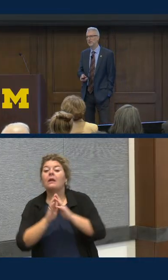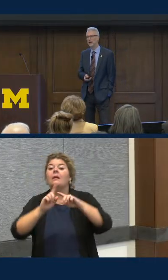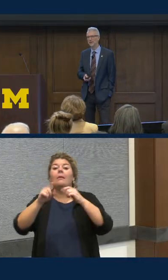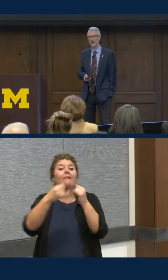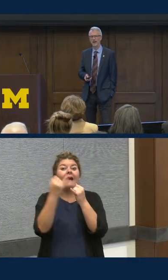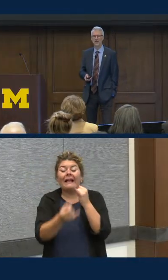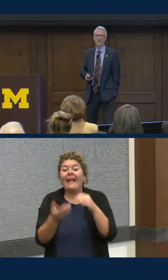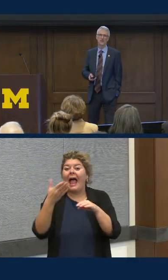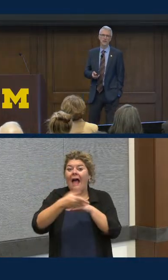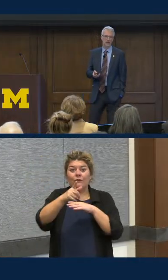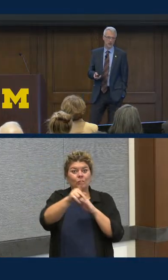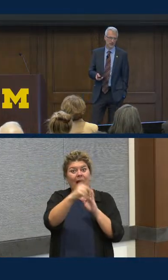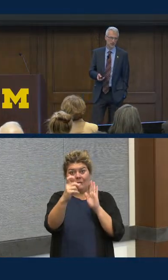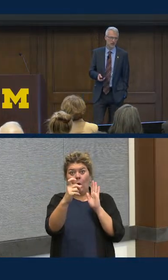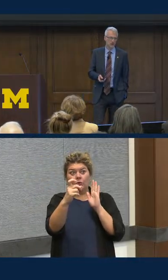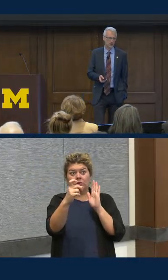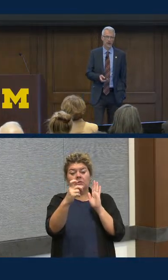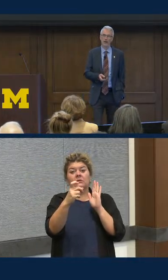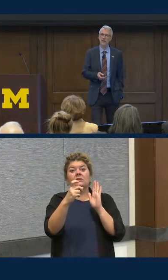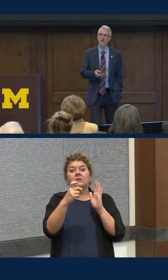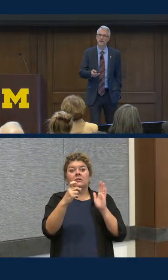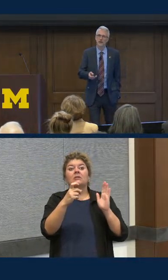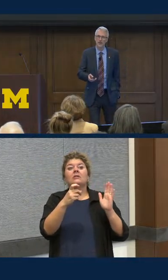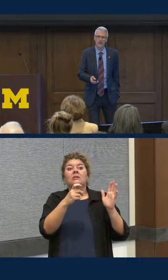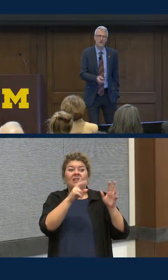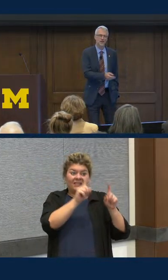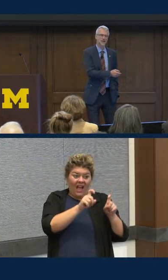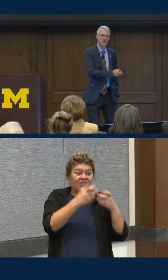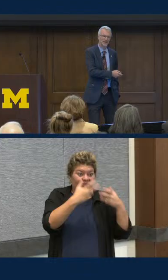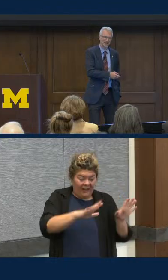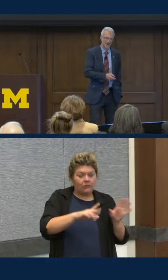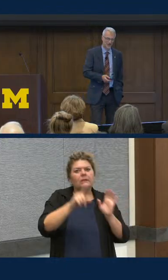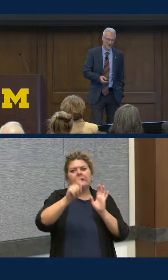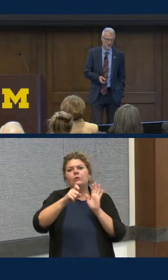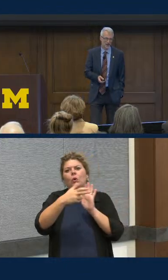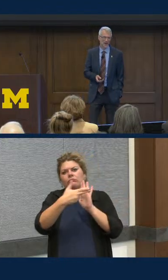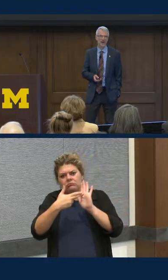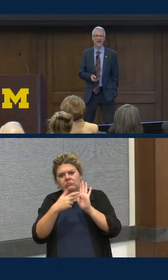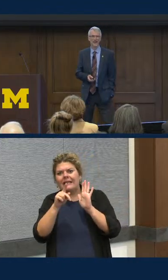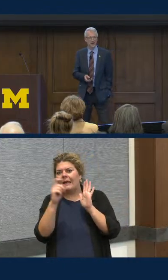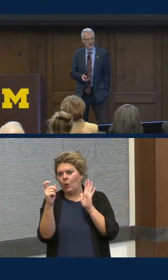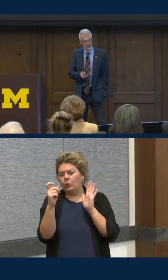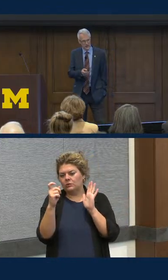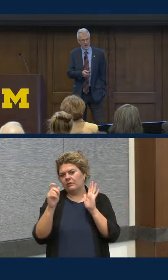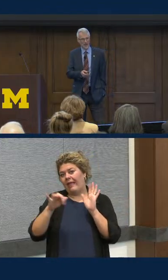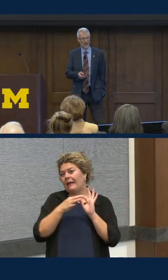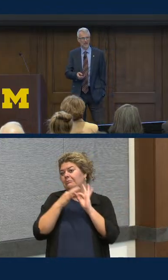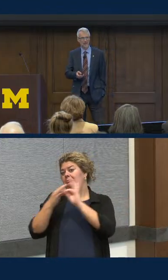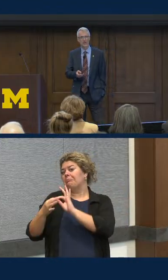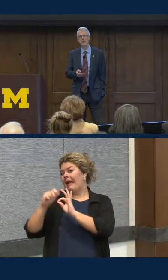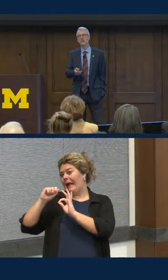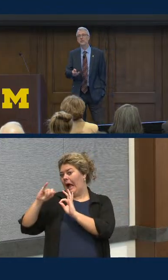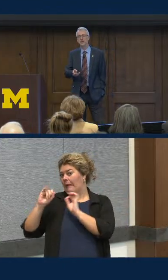make the diagnosis you need to make a treatment plan, this is adjacent area of AI, using AI to